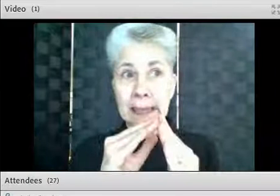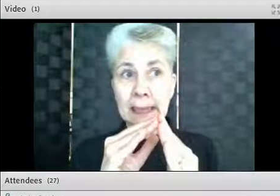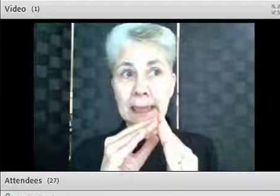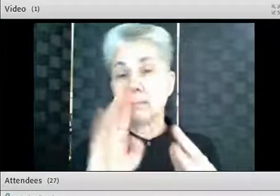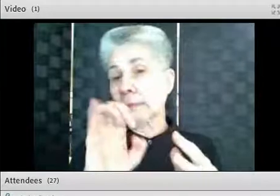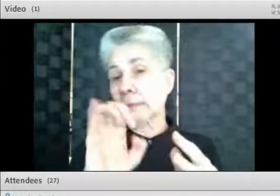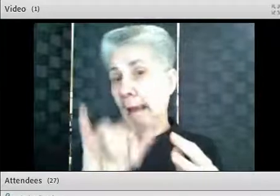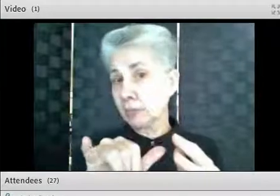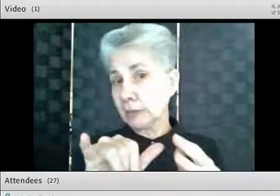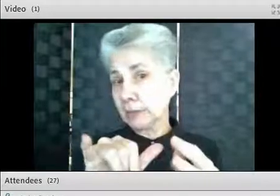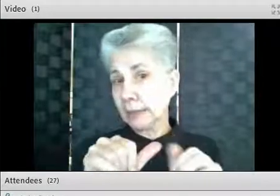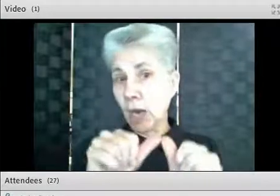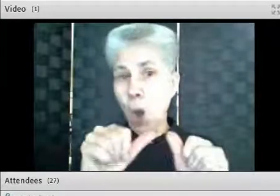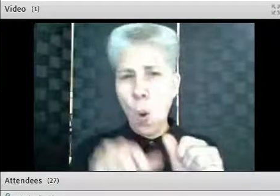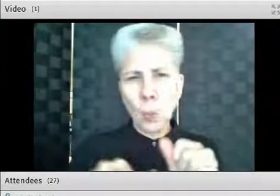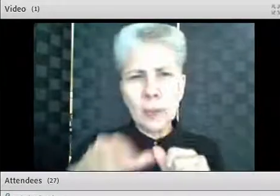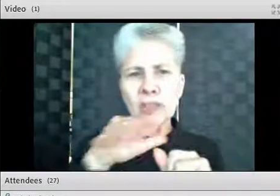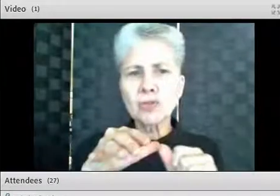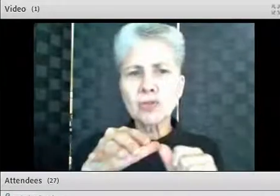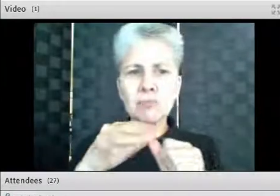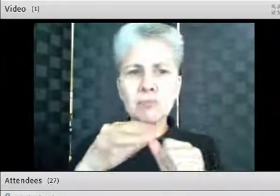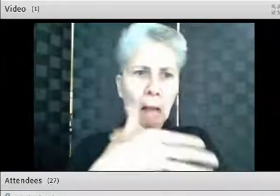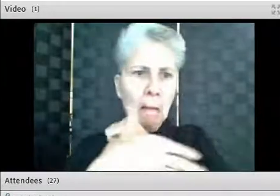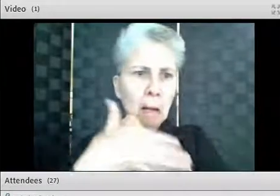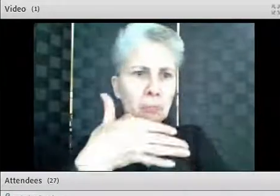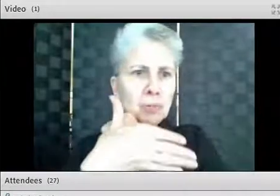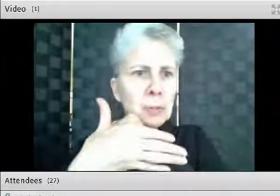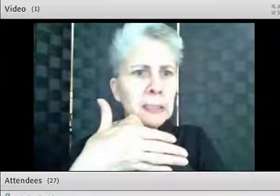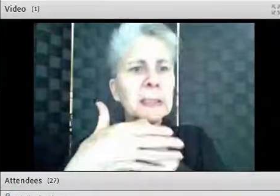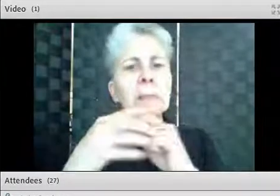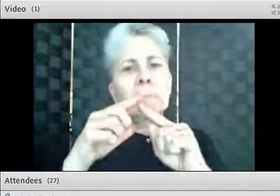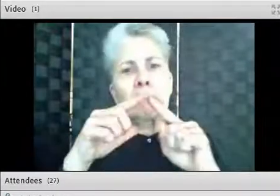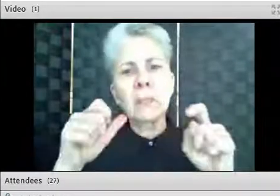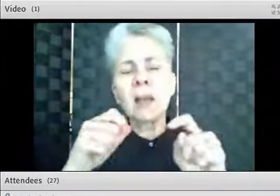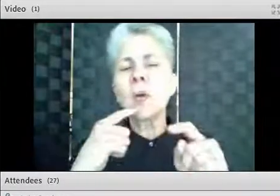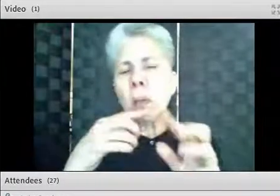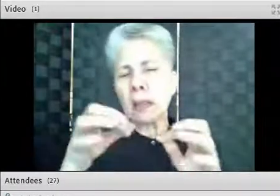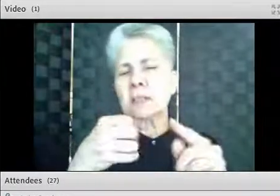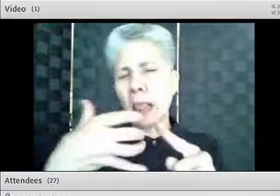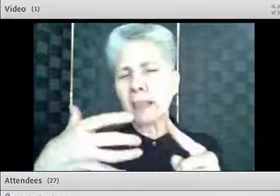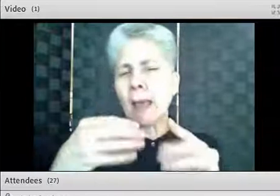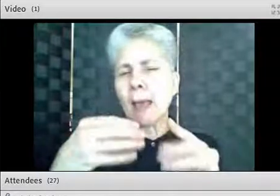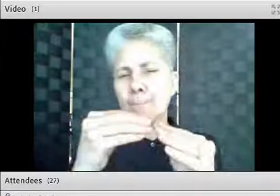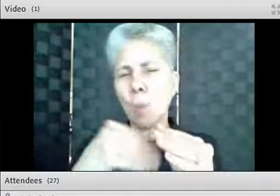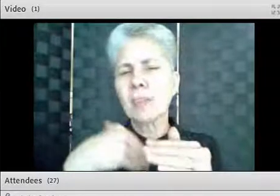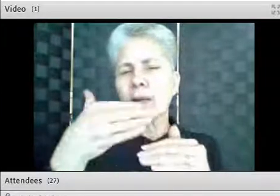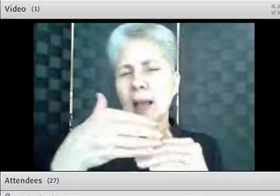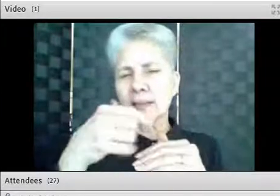and we will probably get into this more next time, I think. Yeah, the geographic Cutters we'll talk about more next time,